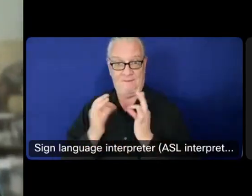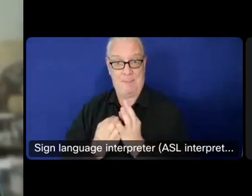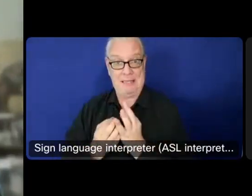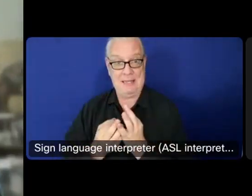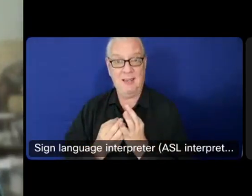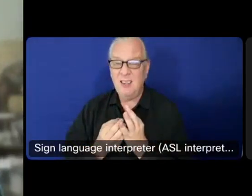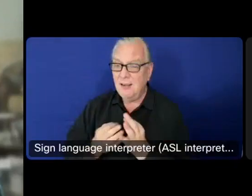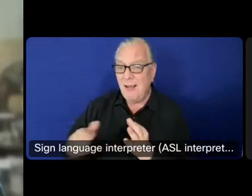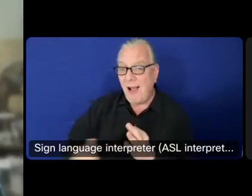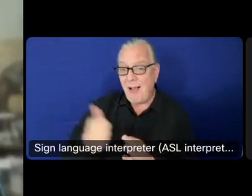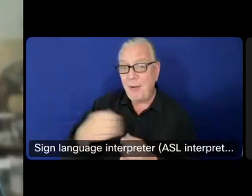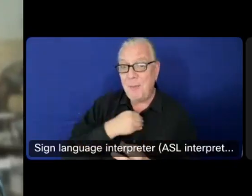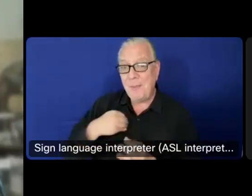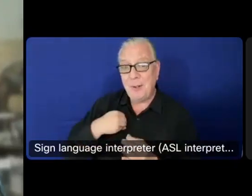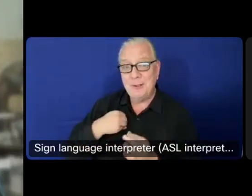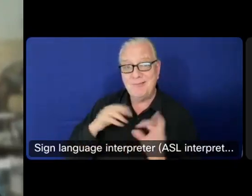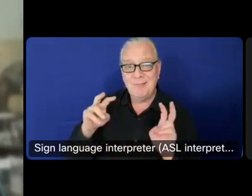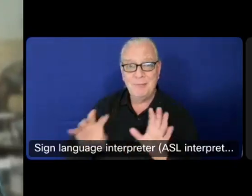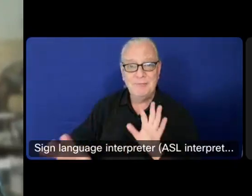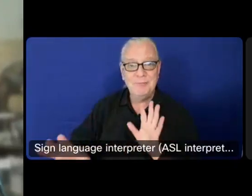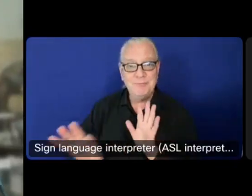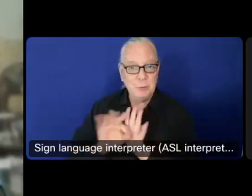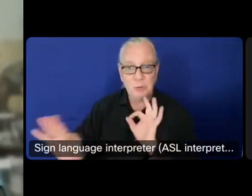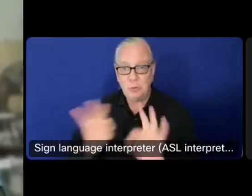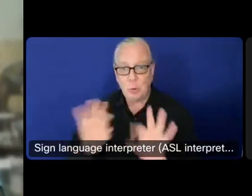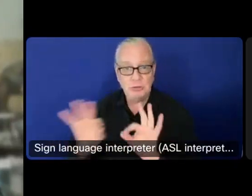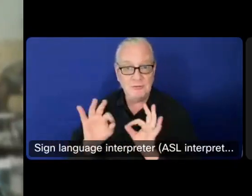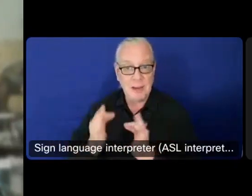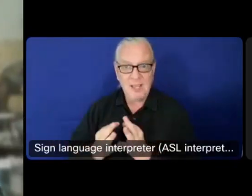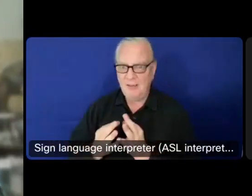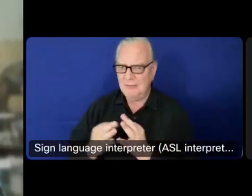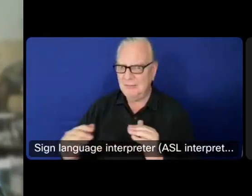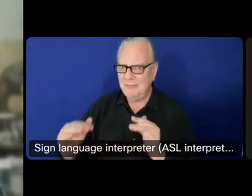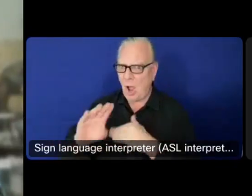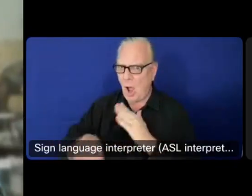at the same time as the person who may be living with HIV. And so those systems of support that